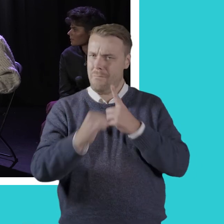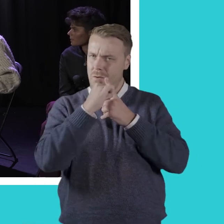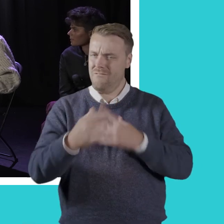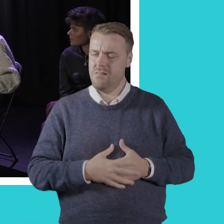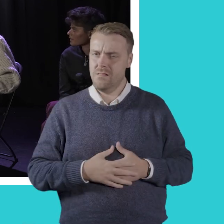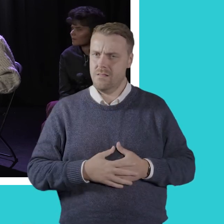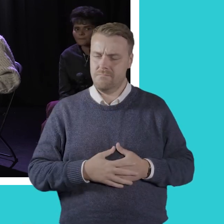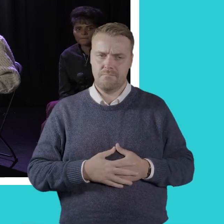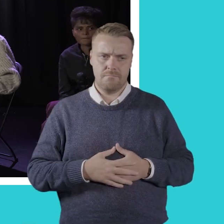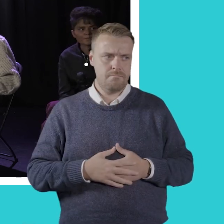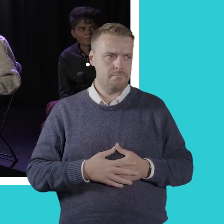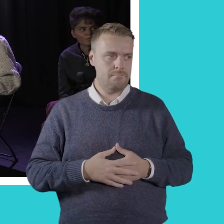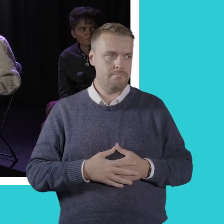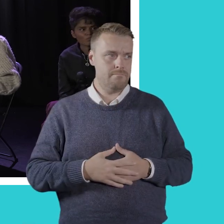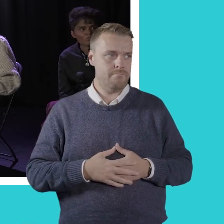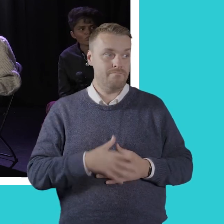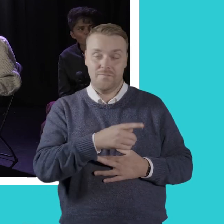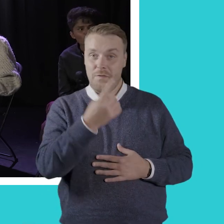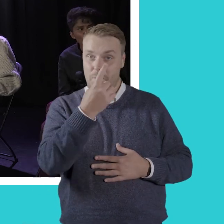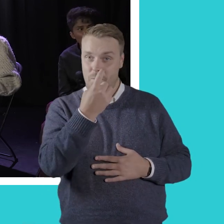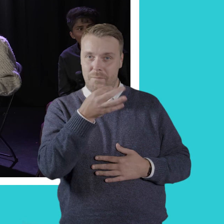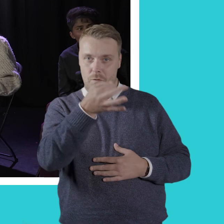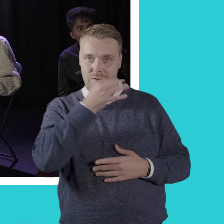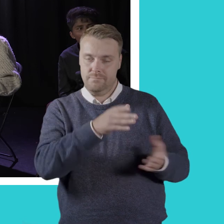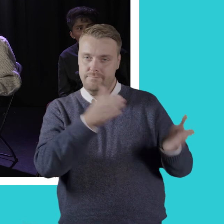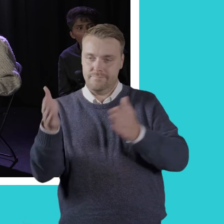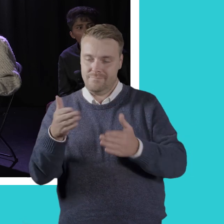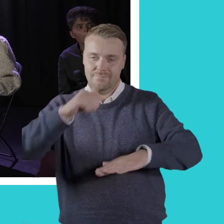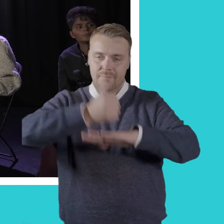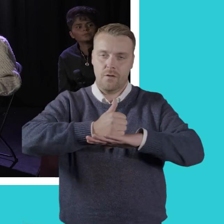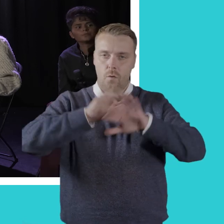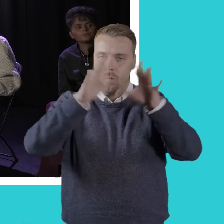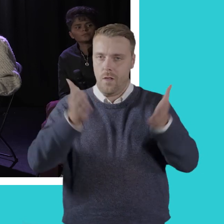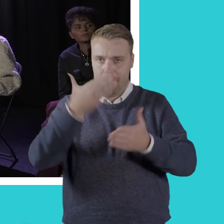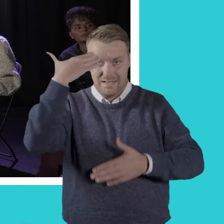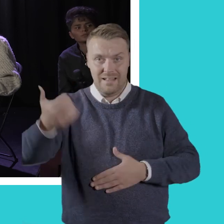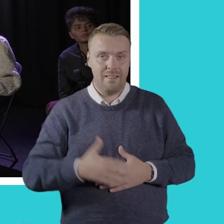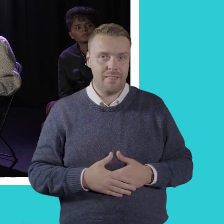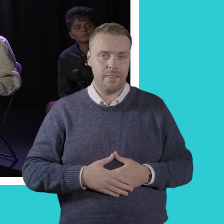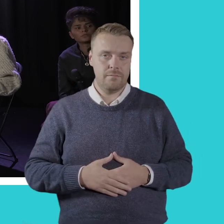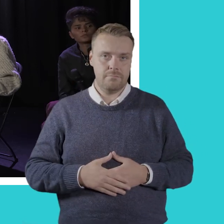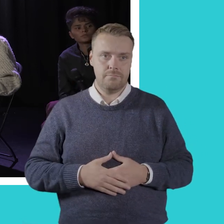Yes can I let you say one more thing yes of course Just based on World Mental Health Day just to say that also just like in this system that we